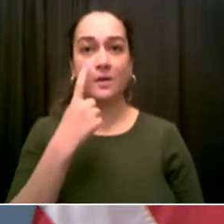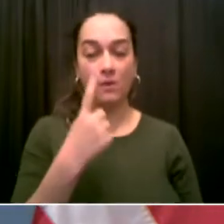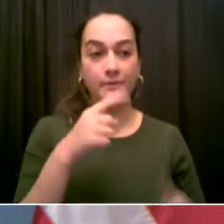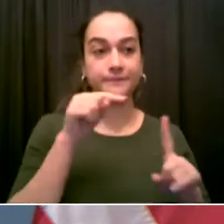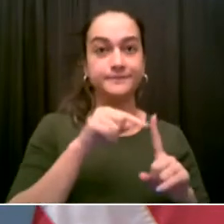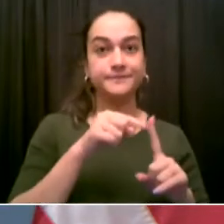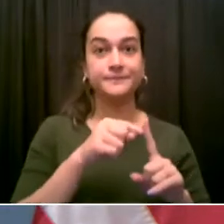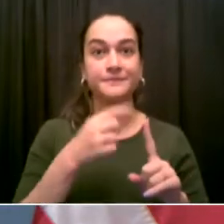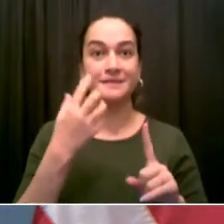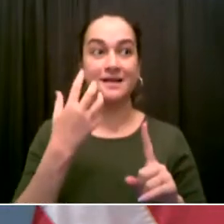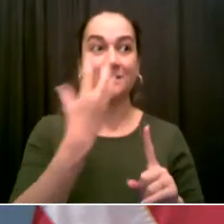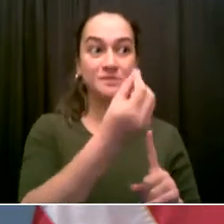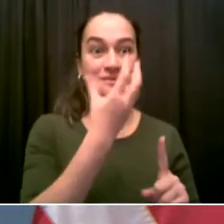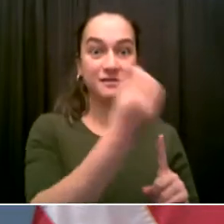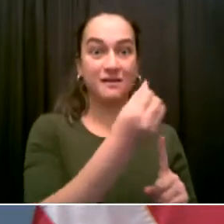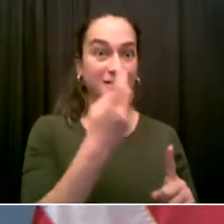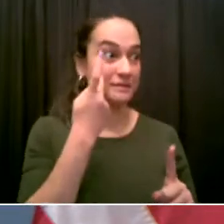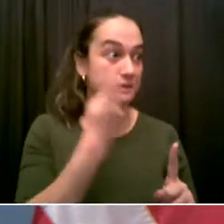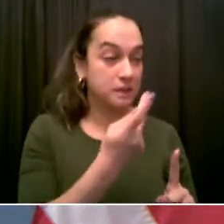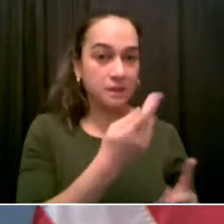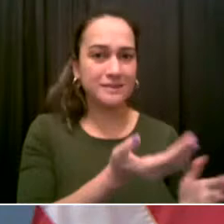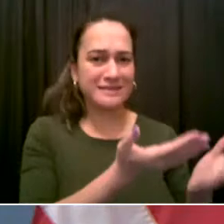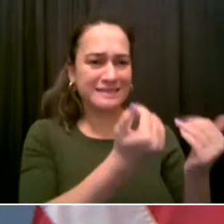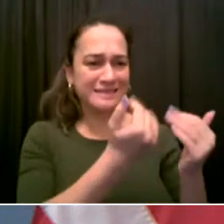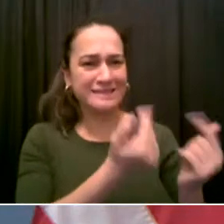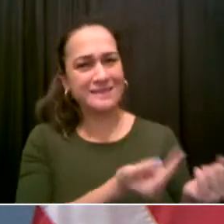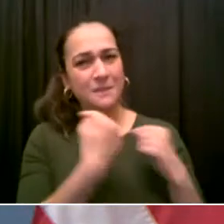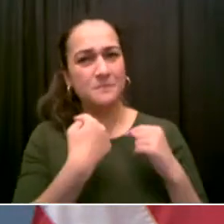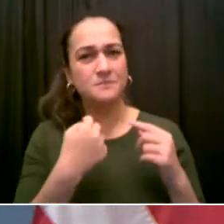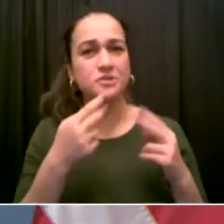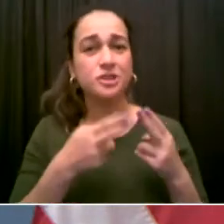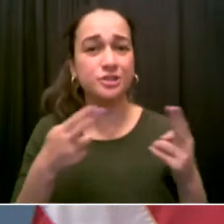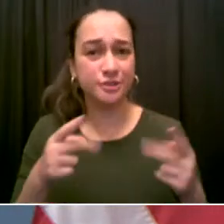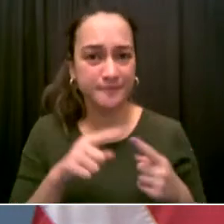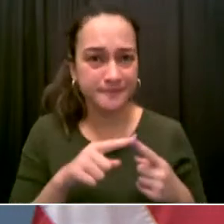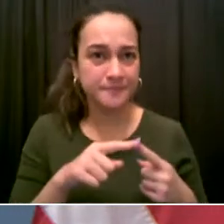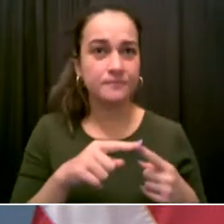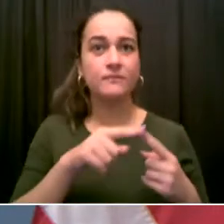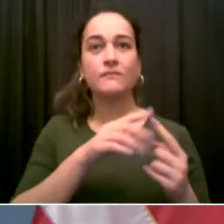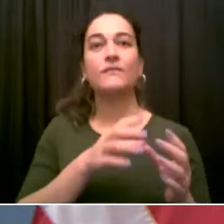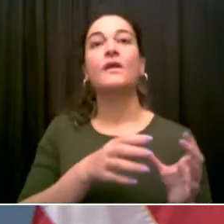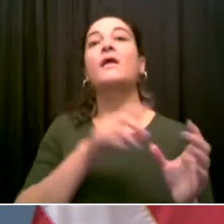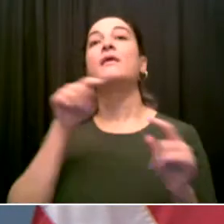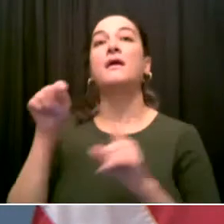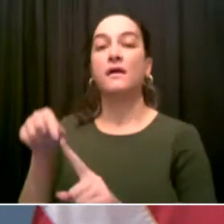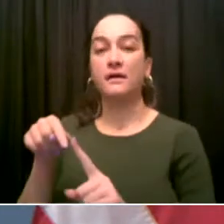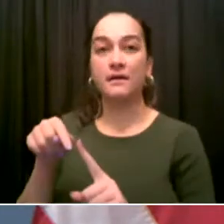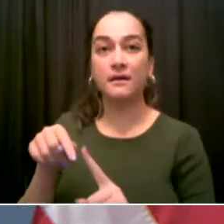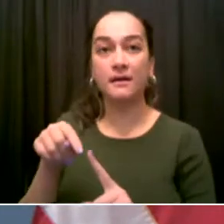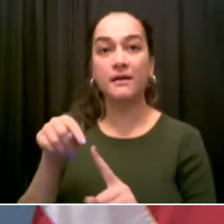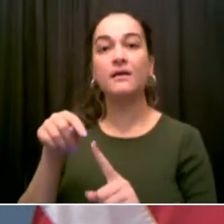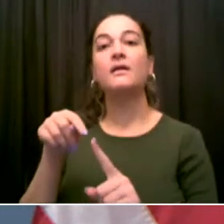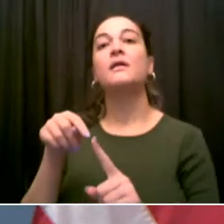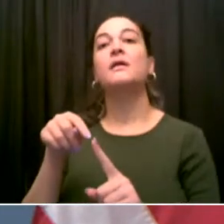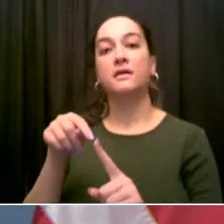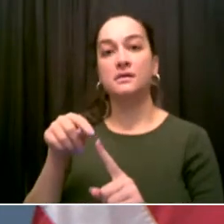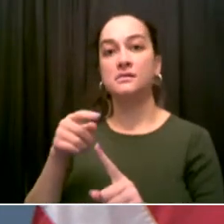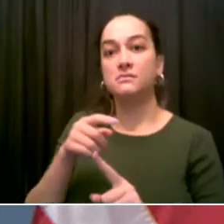DURING THE EIGHT WEEK PERIOD OF TIME, WE'VE MOVED 10,000 PEOPLE OUT OF THOSE SHELTERS TO REDUCE DENSITY. WE MOVED THEM TO COMMERCIAL HOTELS. IT IS TWO APPROACHES ONEWAS TO GET PEOPLE OFF THE